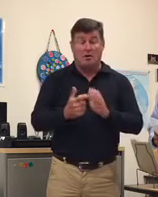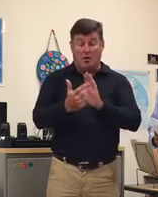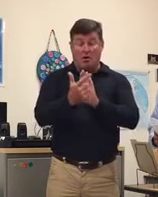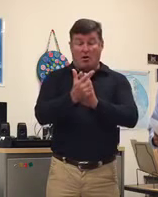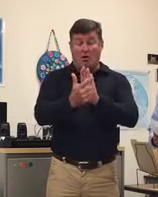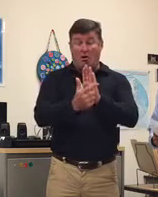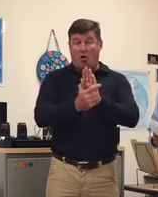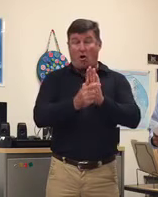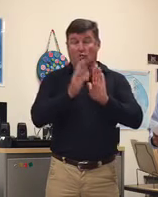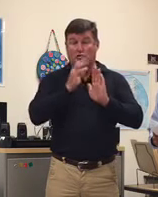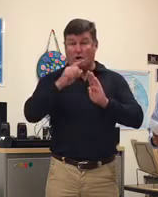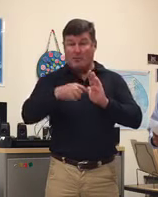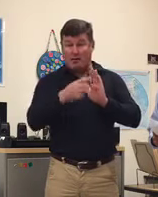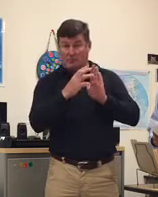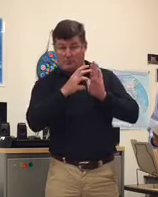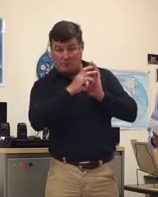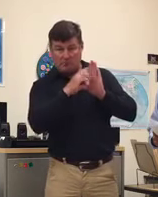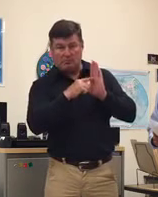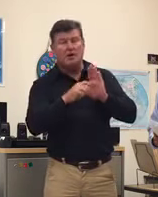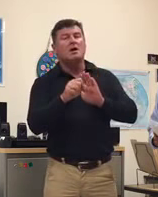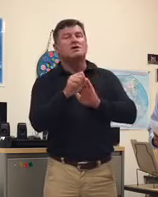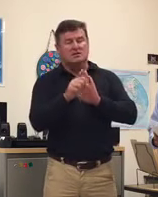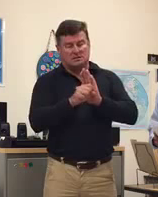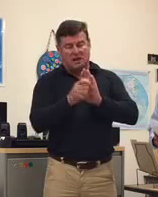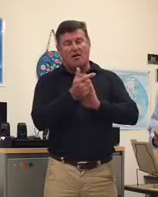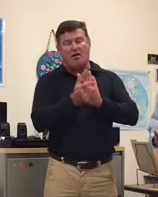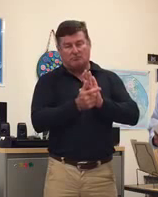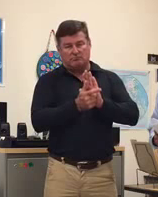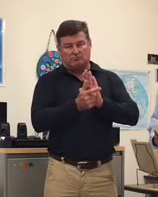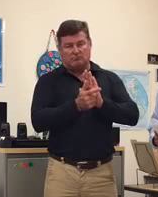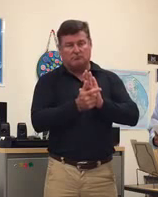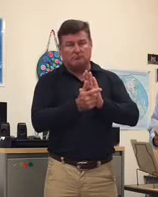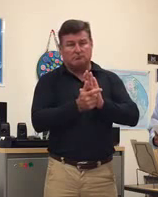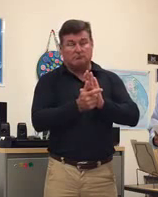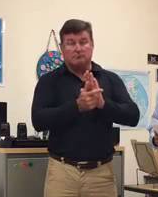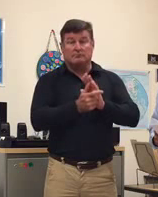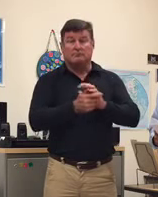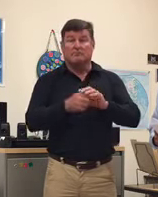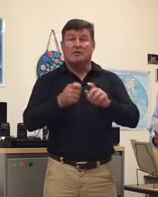And that's a great question. The law that we're speaking about is a state law.